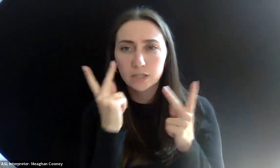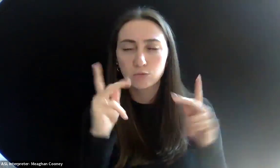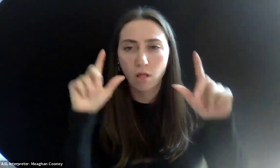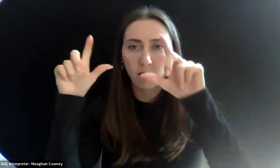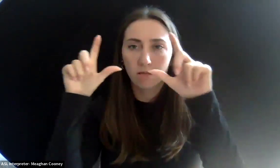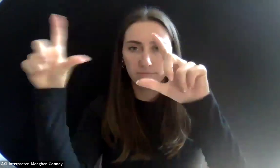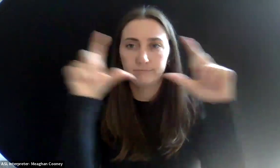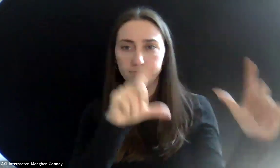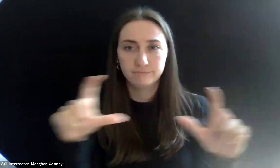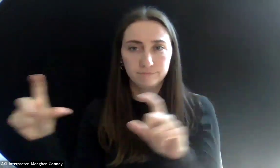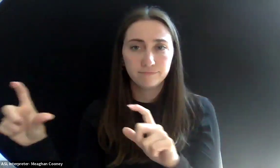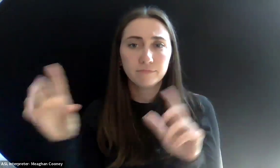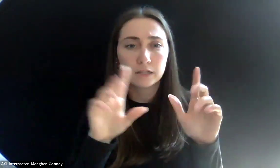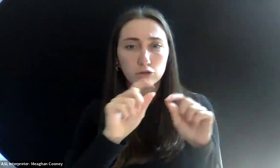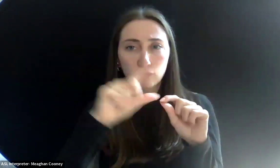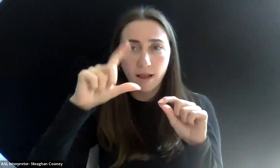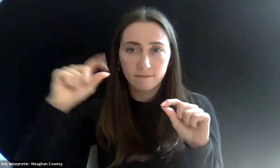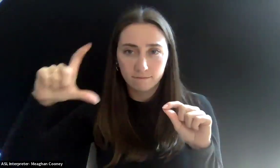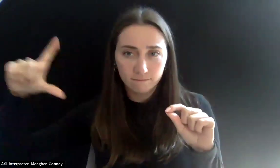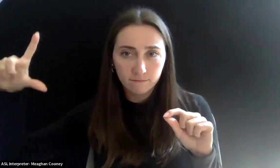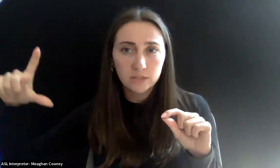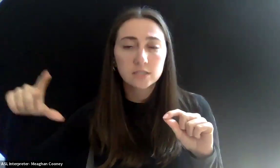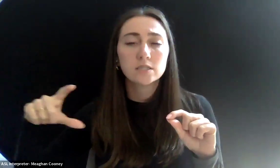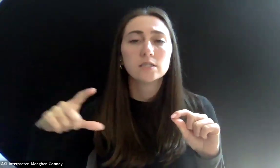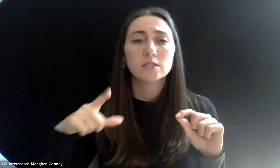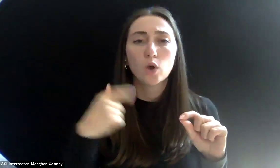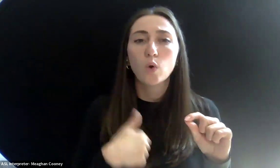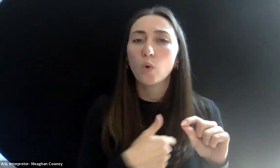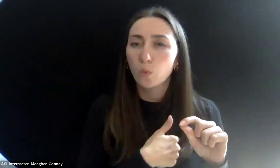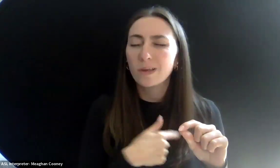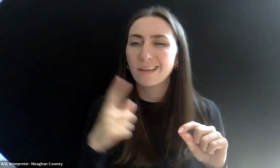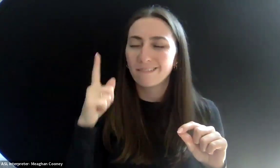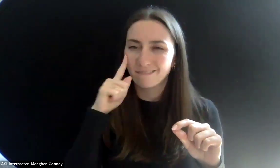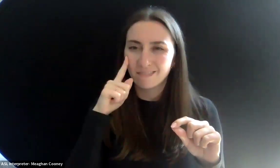We thought it would be useful to divide our projects into FEMA zones.